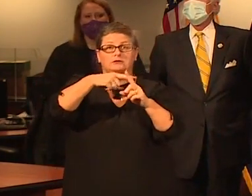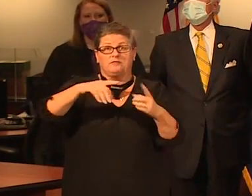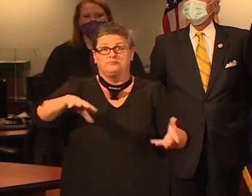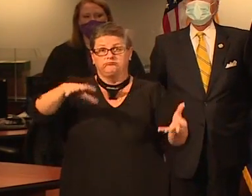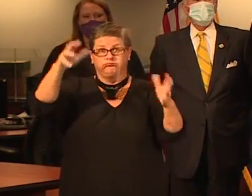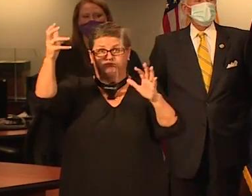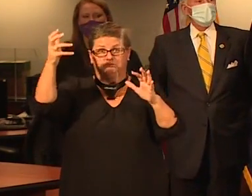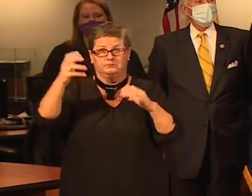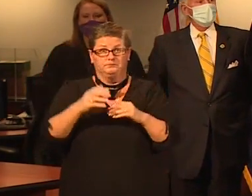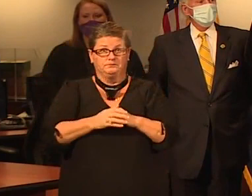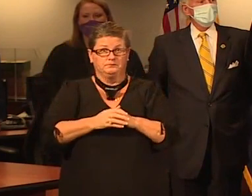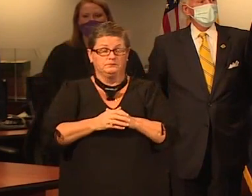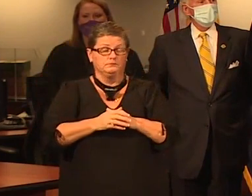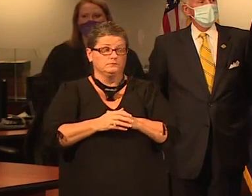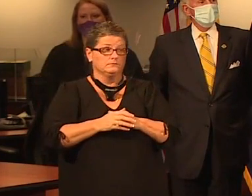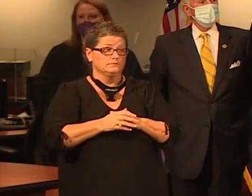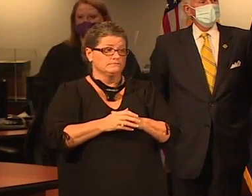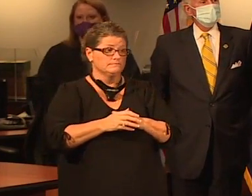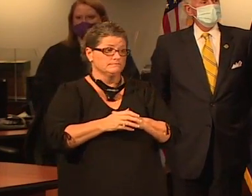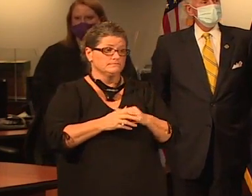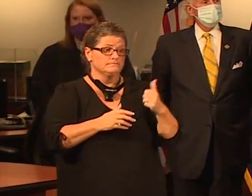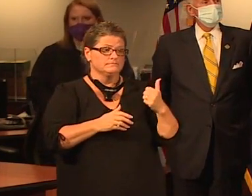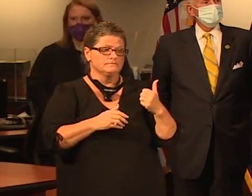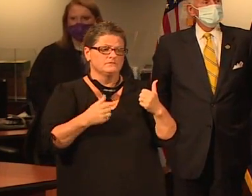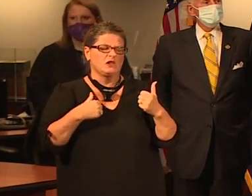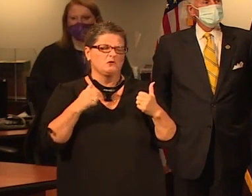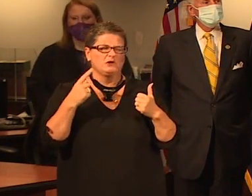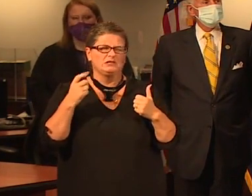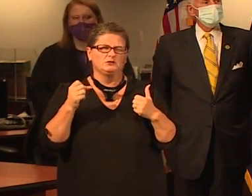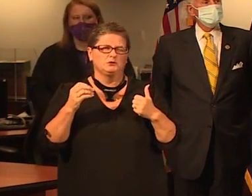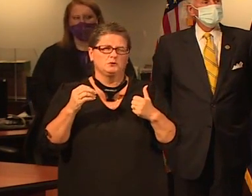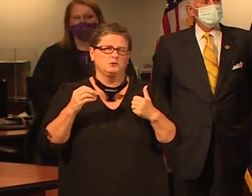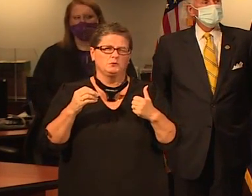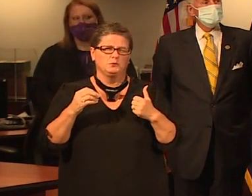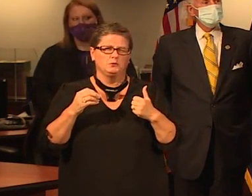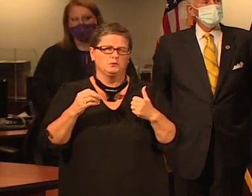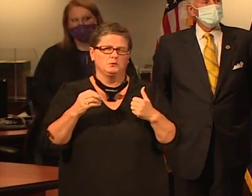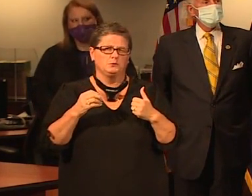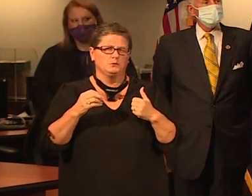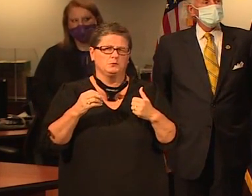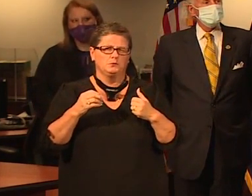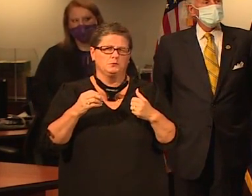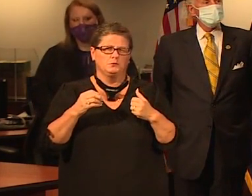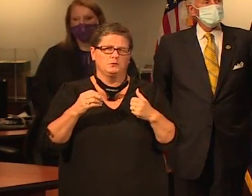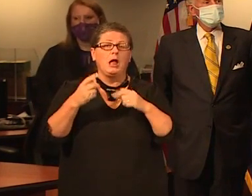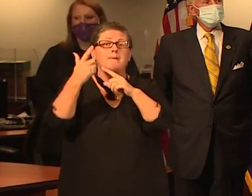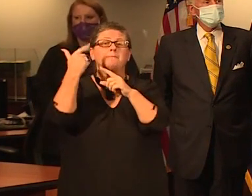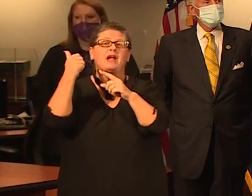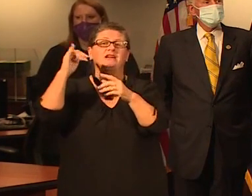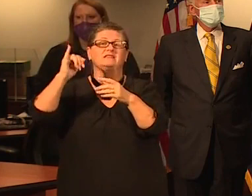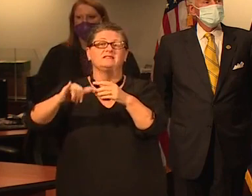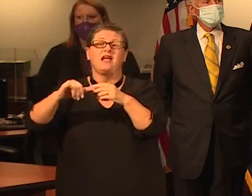DO YOU THINK THAT SKEWS THE PERCENT POTSTIVE OVER THE LAST FEW MONTHS THAT WE HAVE BEEN SEEING ACROSS THE STATE?